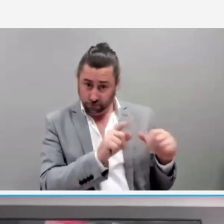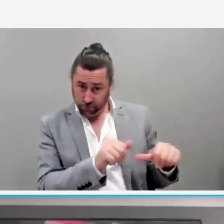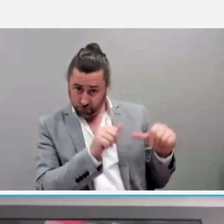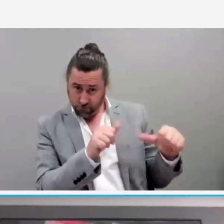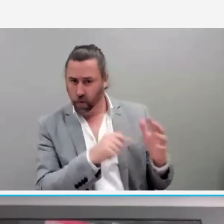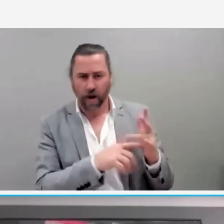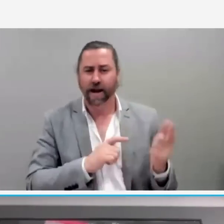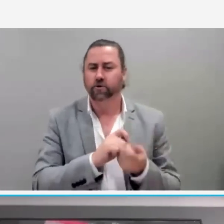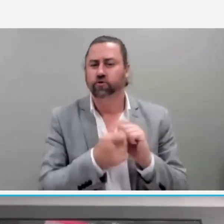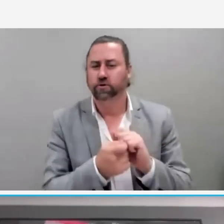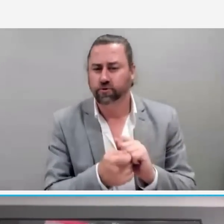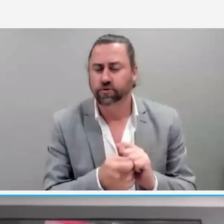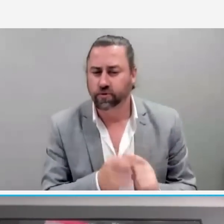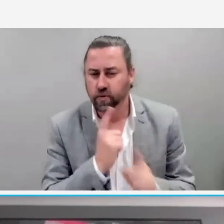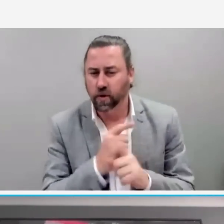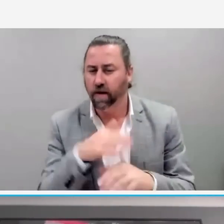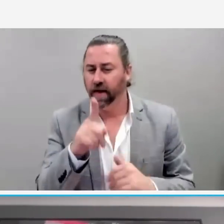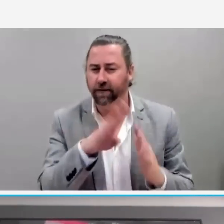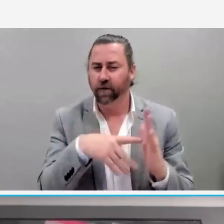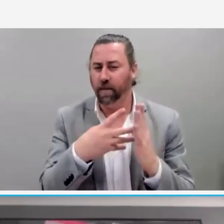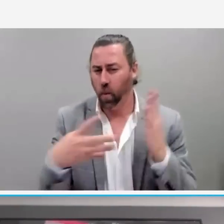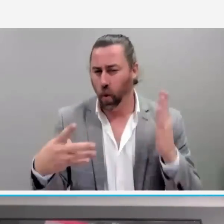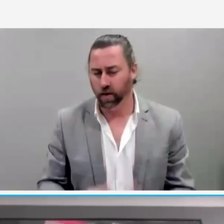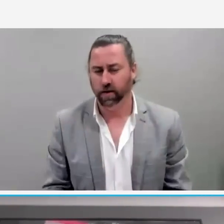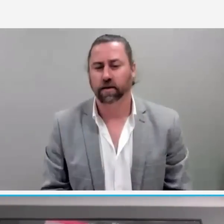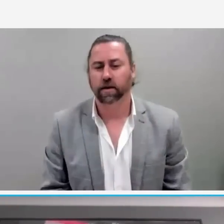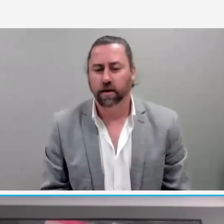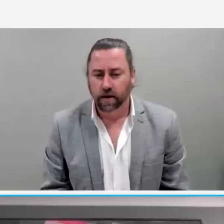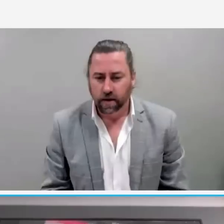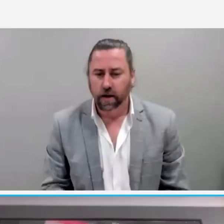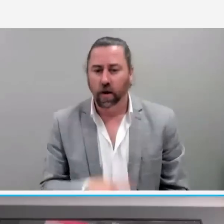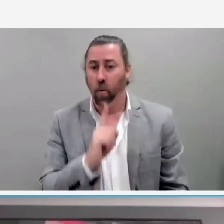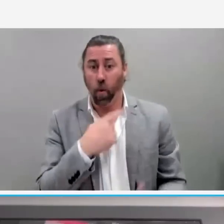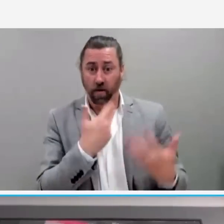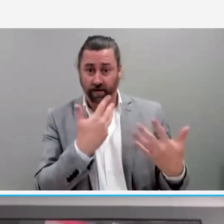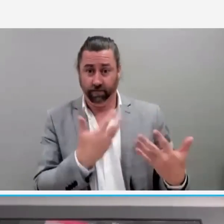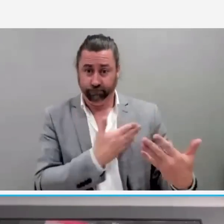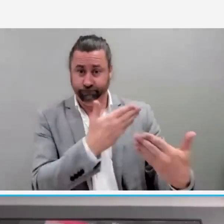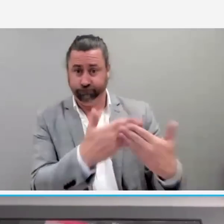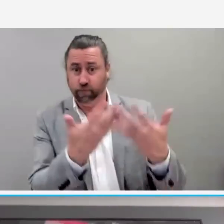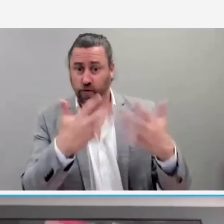Gill just discussed. My presentation's going to include progress the Department's made to address the recommendations